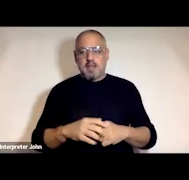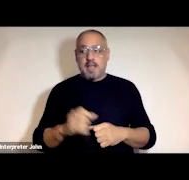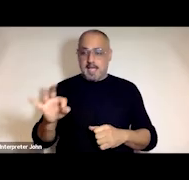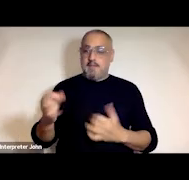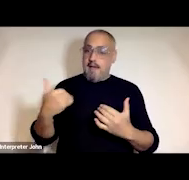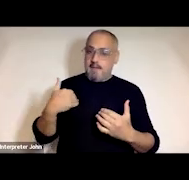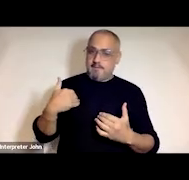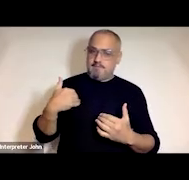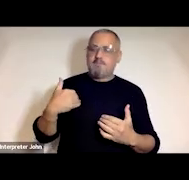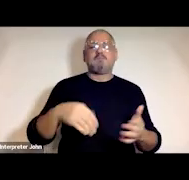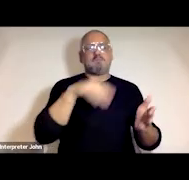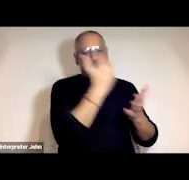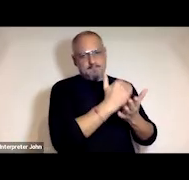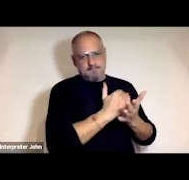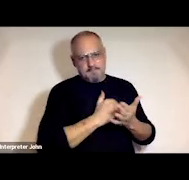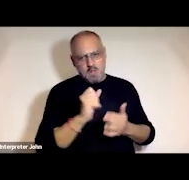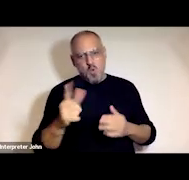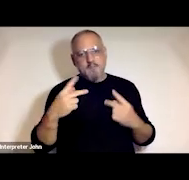you wanna list all the physical health conditions,